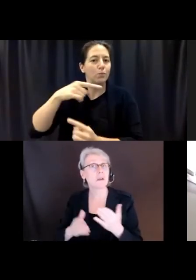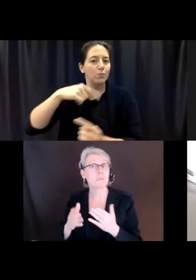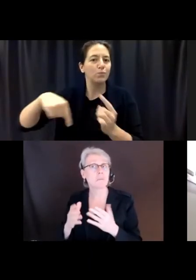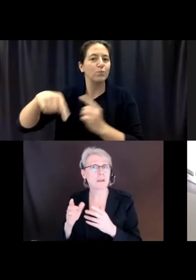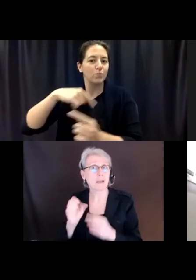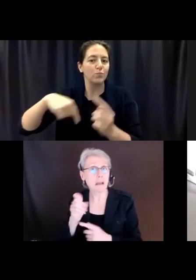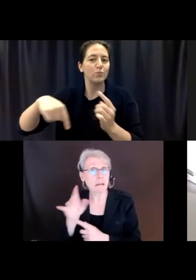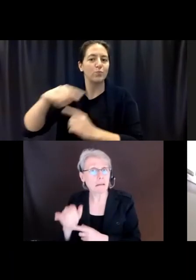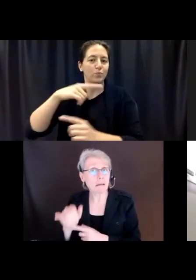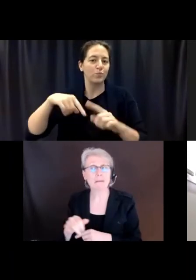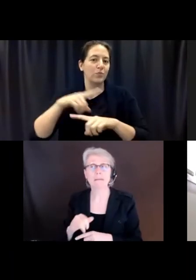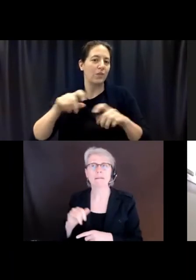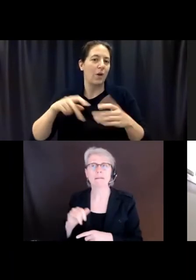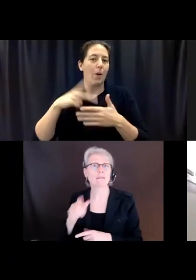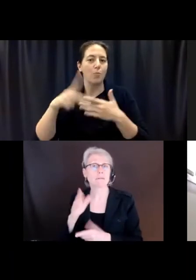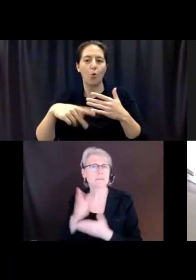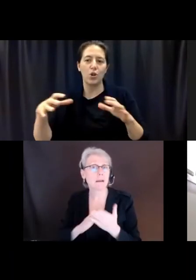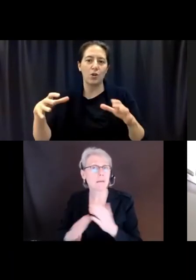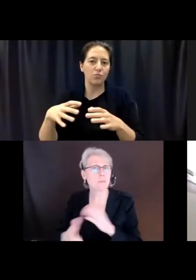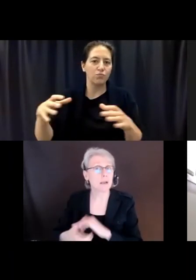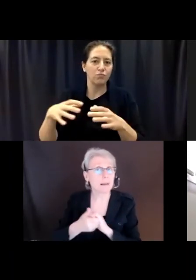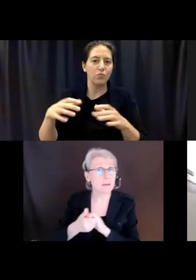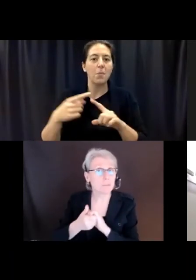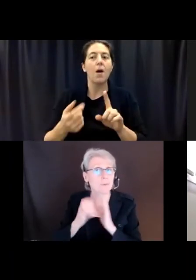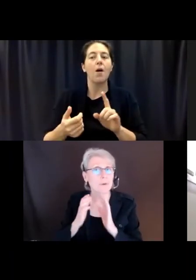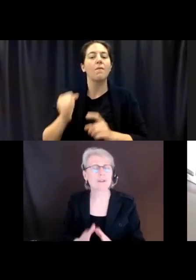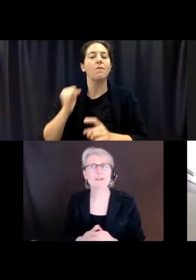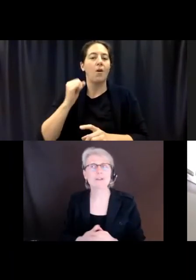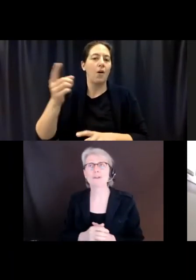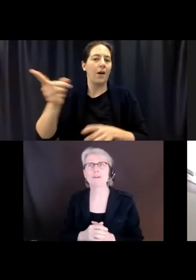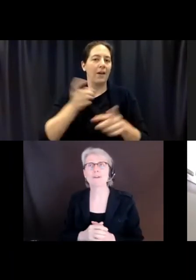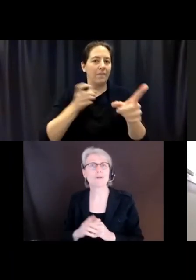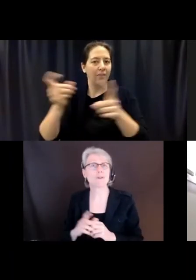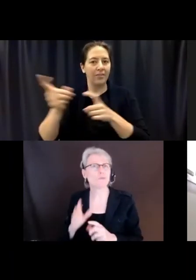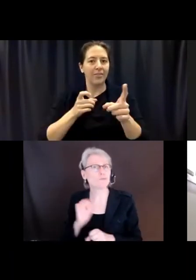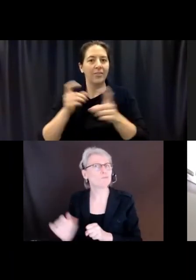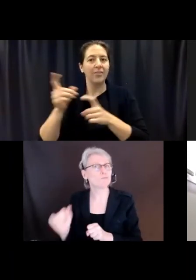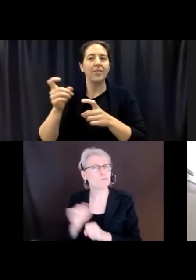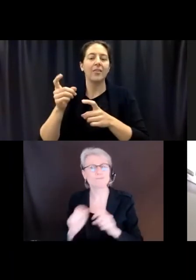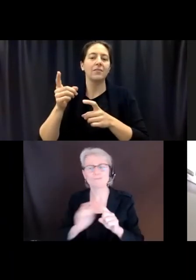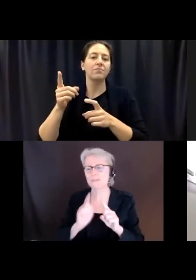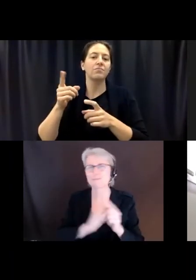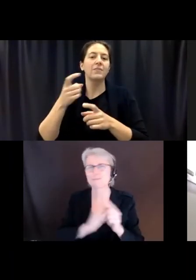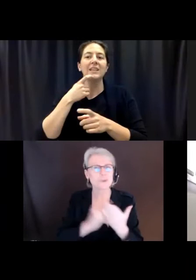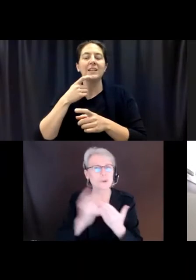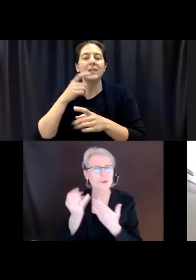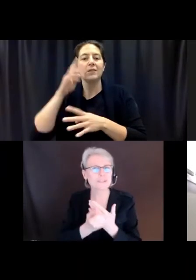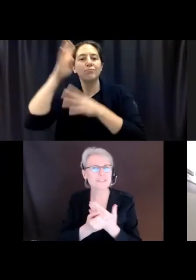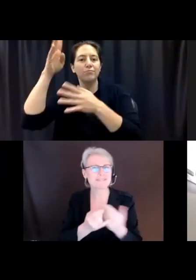THAT WORK WITH US IN DIFFERENT PROJECTS, SO WE ALSO MAKE SOME INVITATIONS. WE INVITE SOME